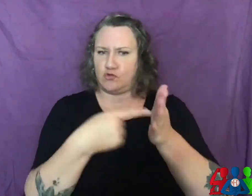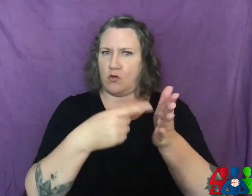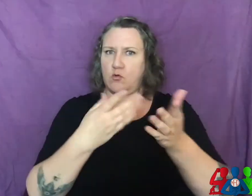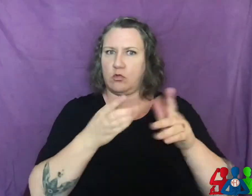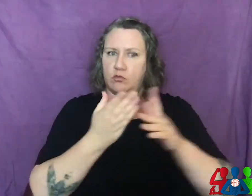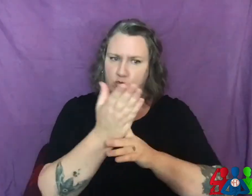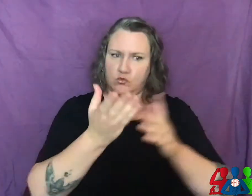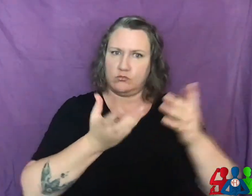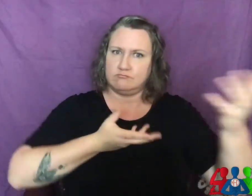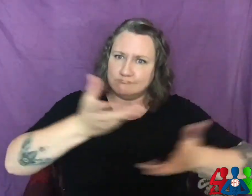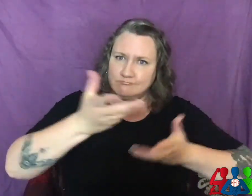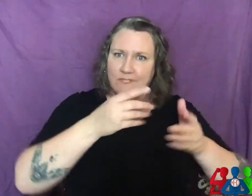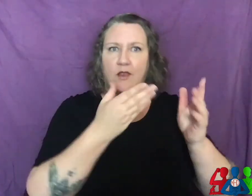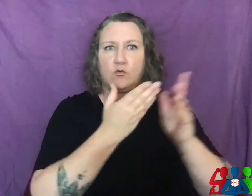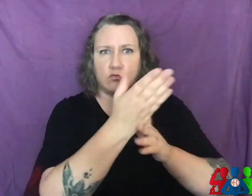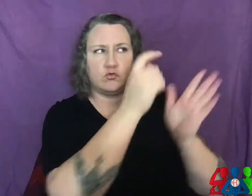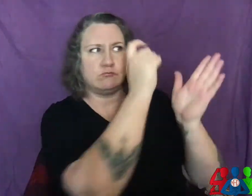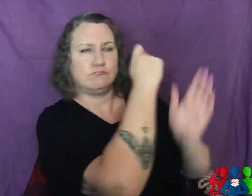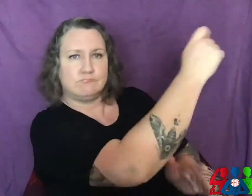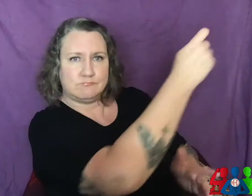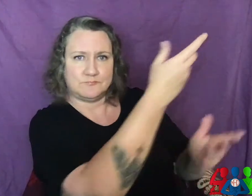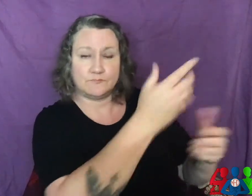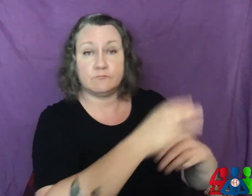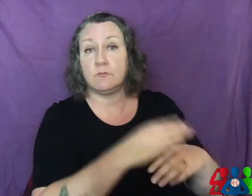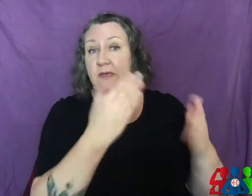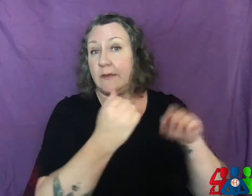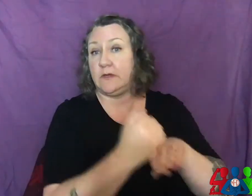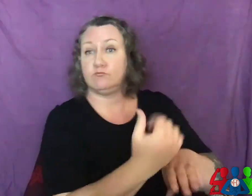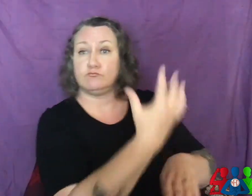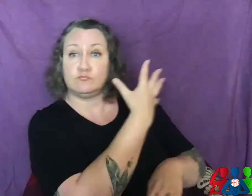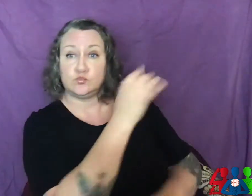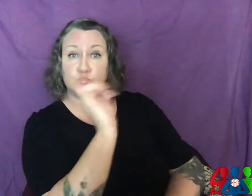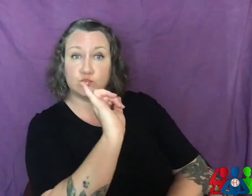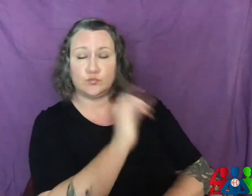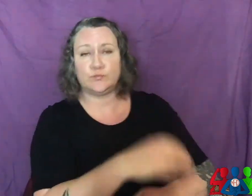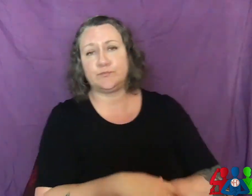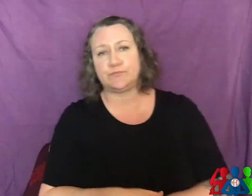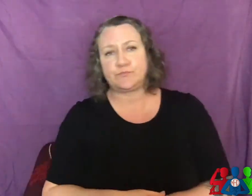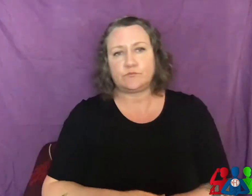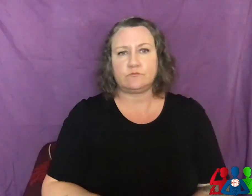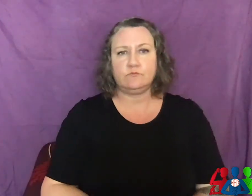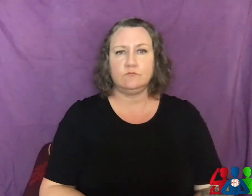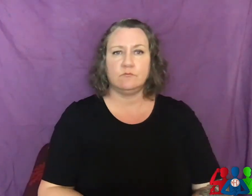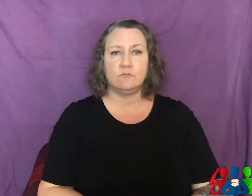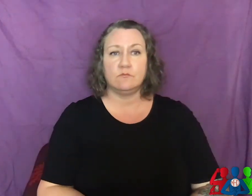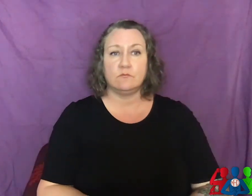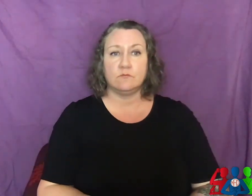discussions with your class. Through these types of interactions, your students